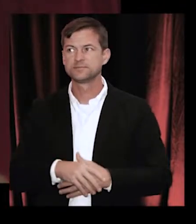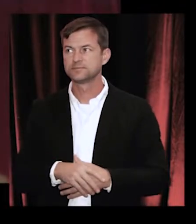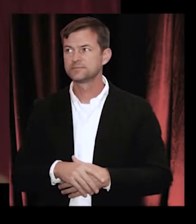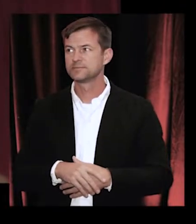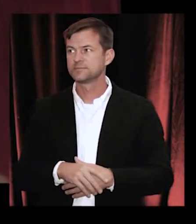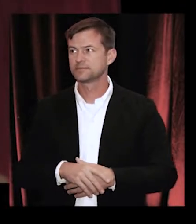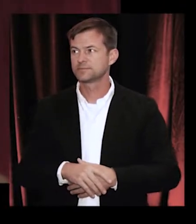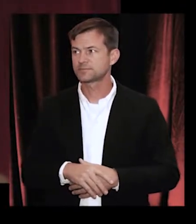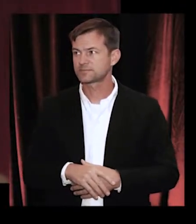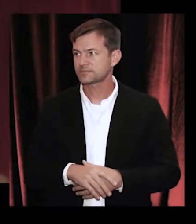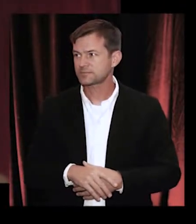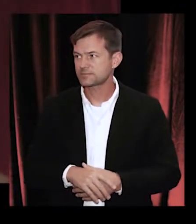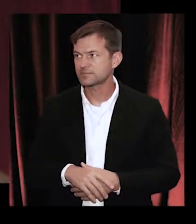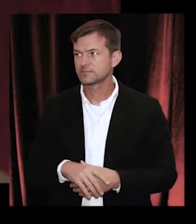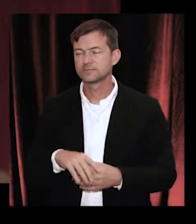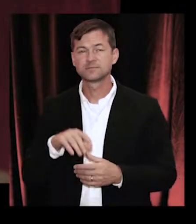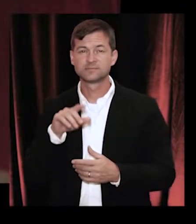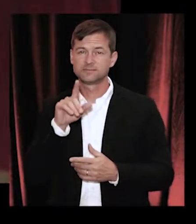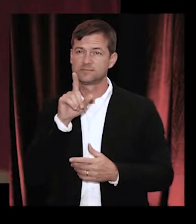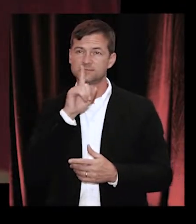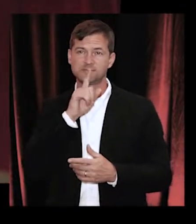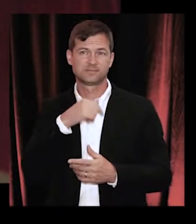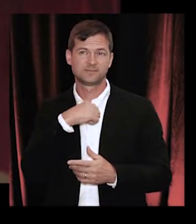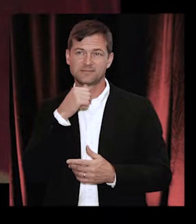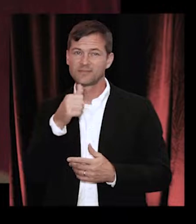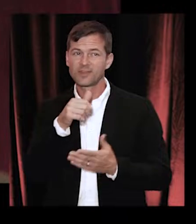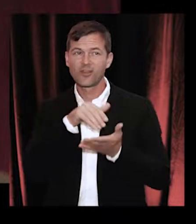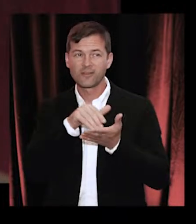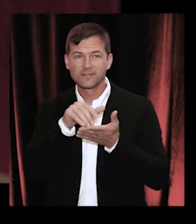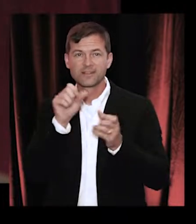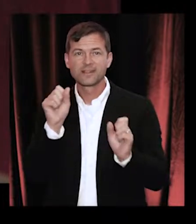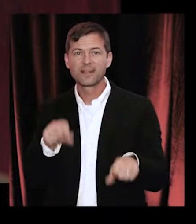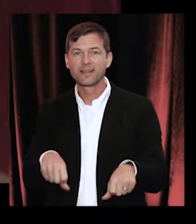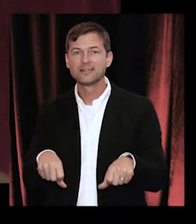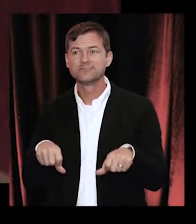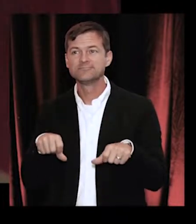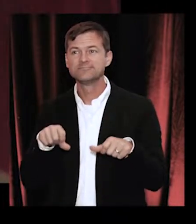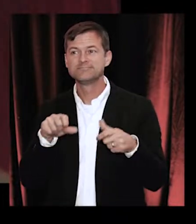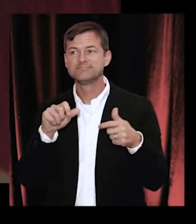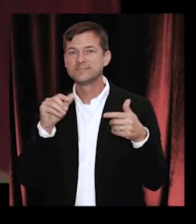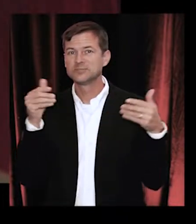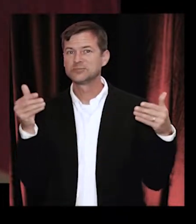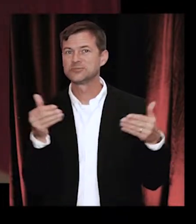I don't often get to introduce the governor, so and I tend to just talk from the heart.